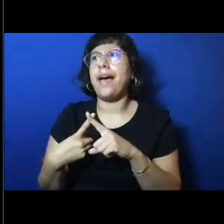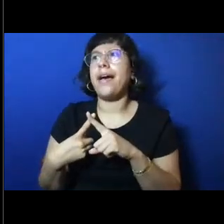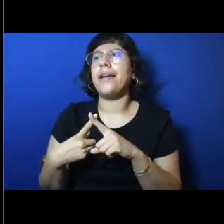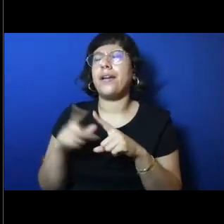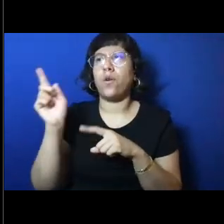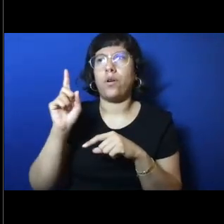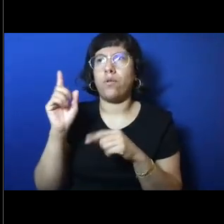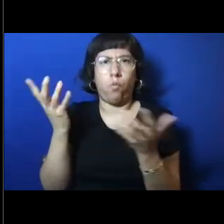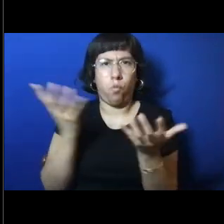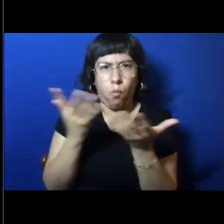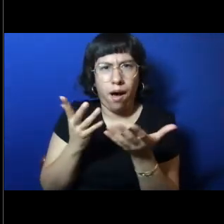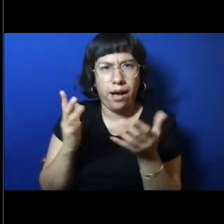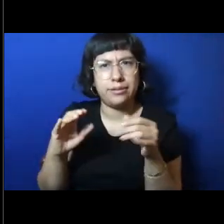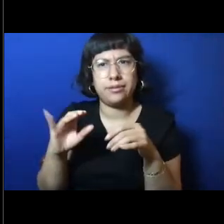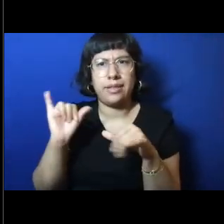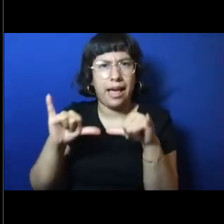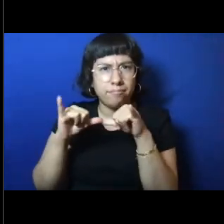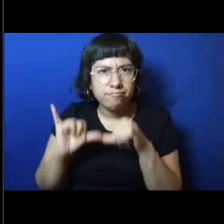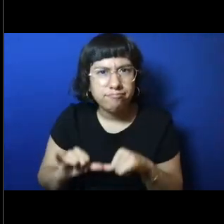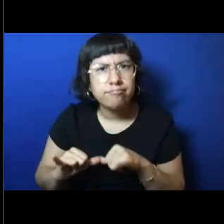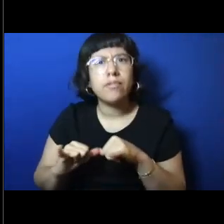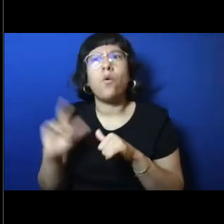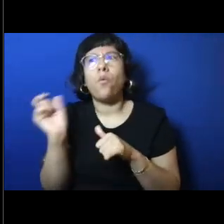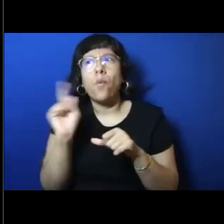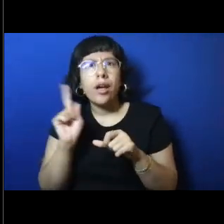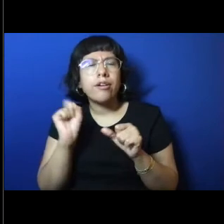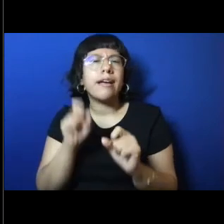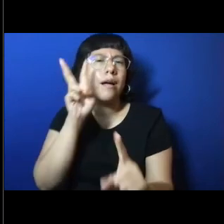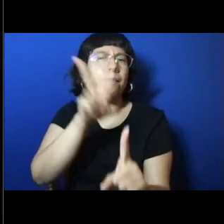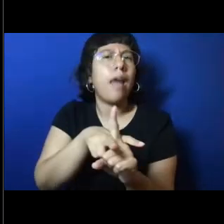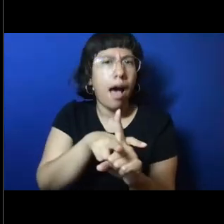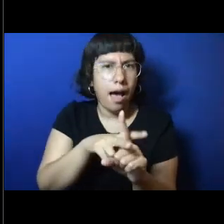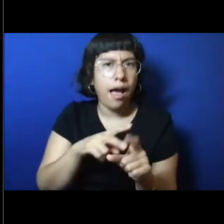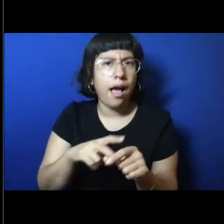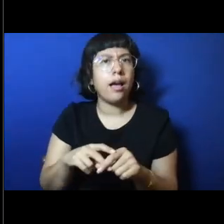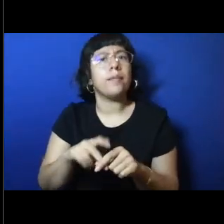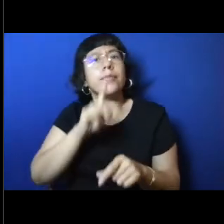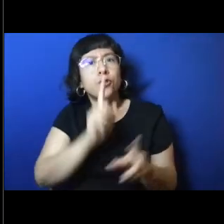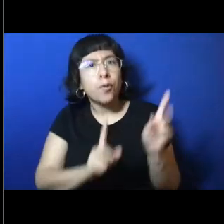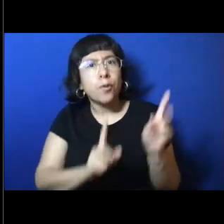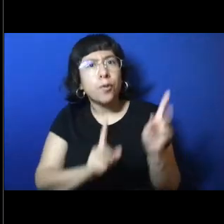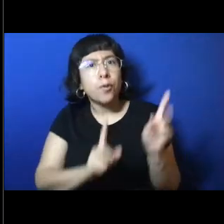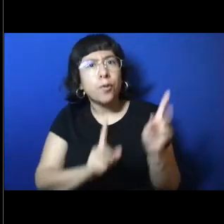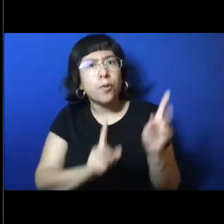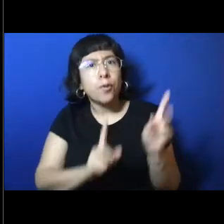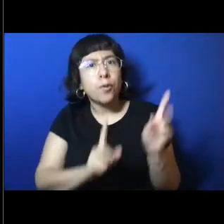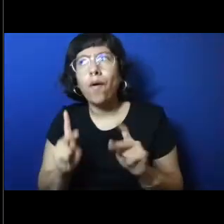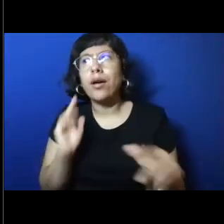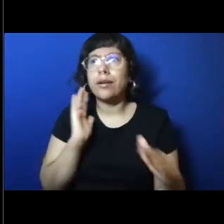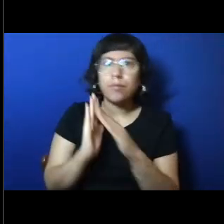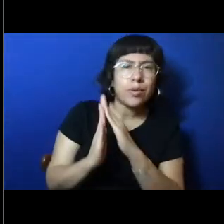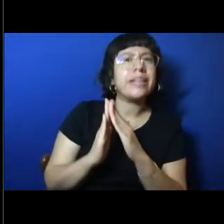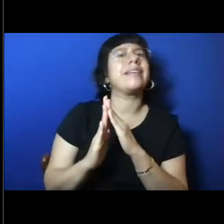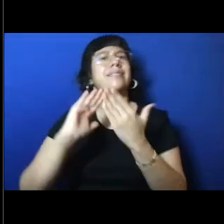where it is on the ground, so that we can make sure that people are being warned in the right spot for a storm that's coming, things like that.